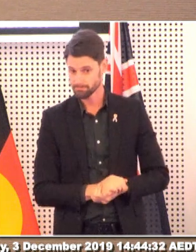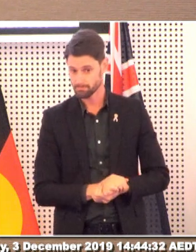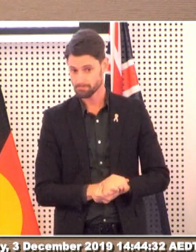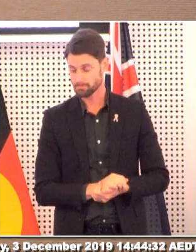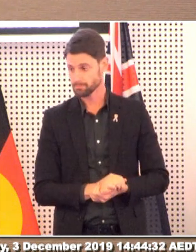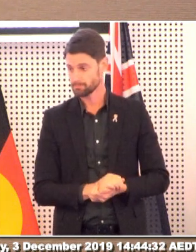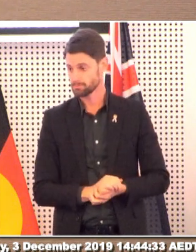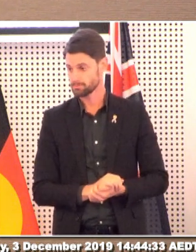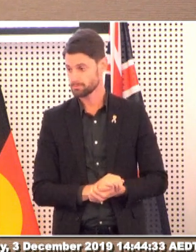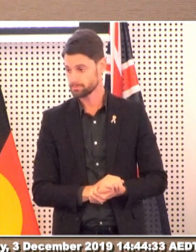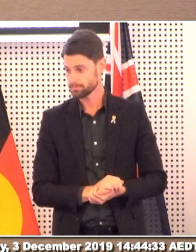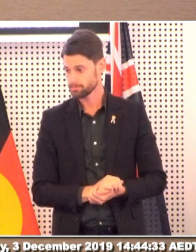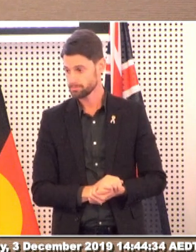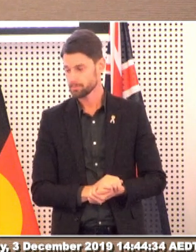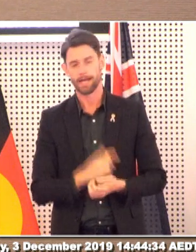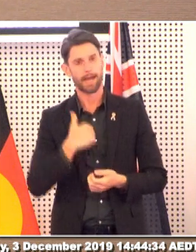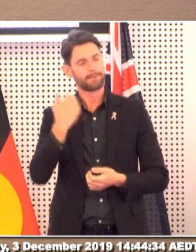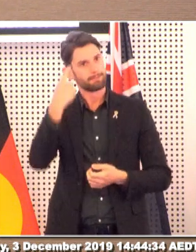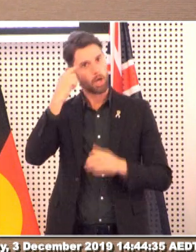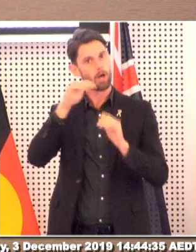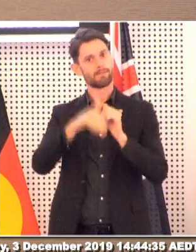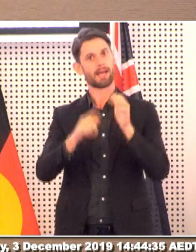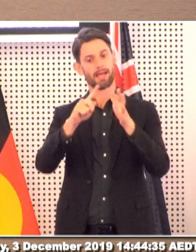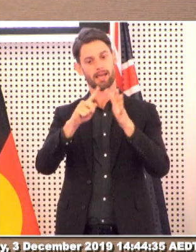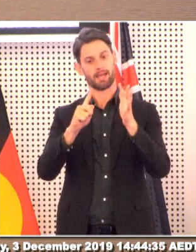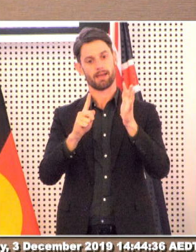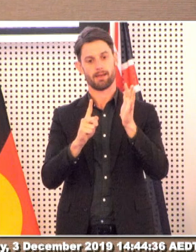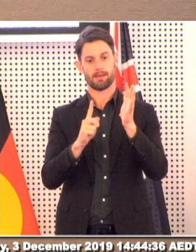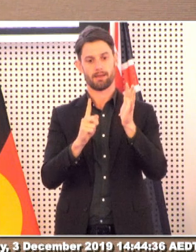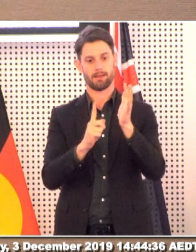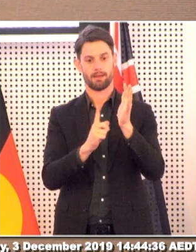always think about is Eleanor Roosevelt and her quote on human rights and she talked